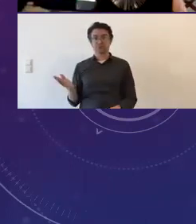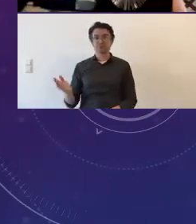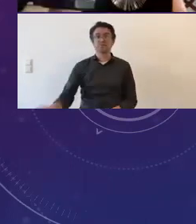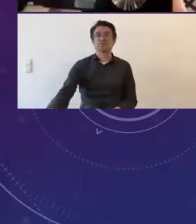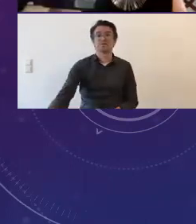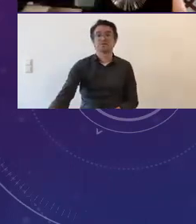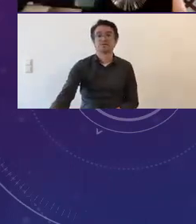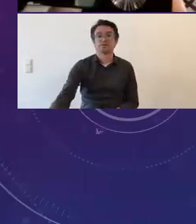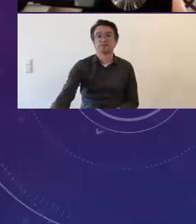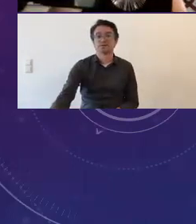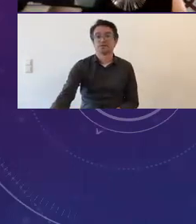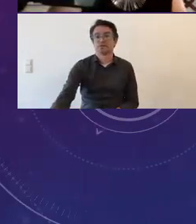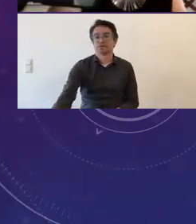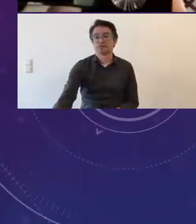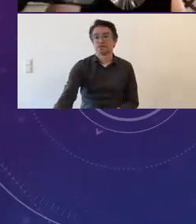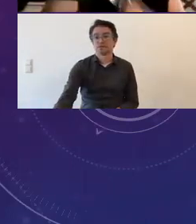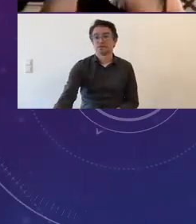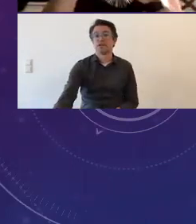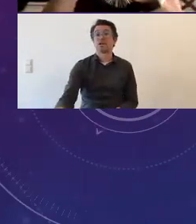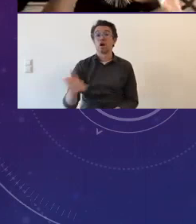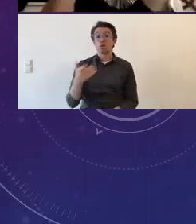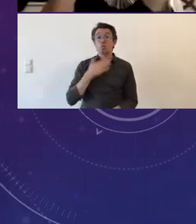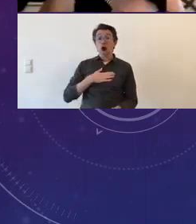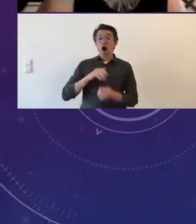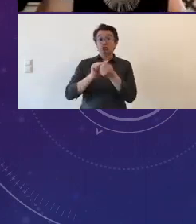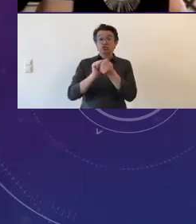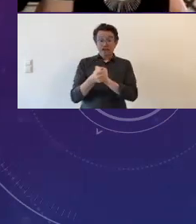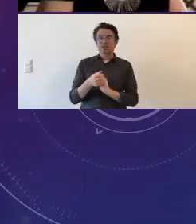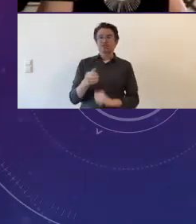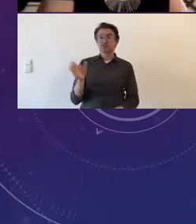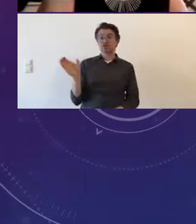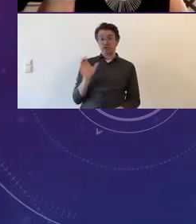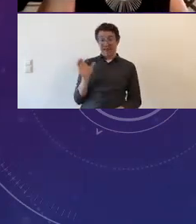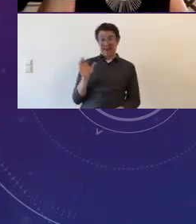it starts flashing sometimes I do this when I go to a restaurant and I'm trying